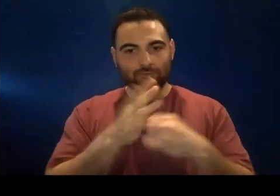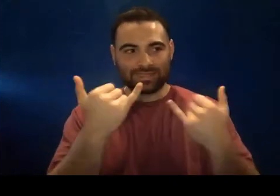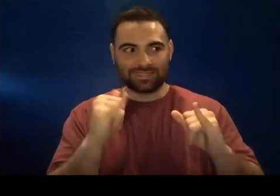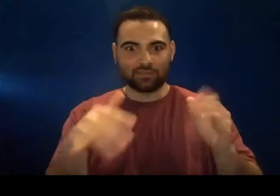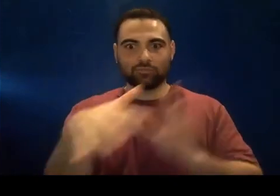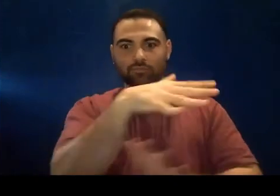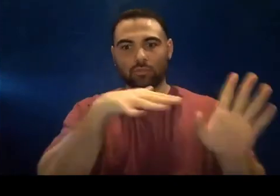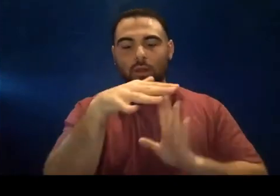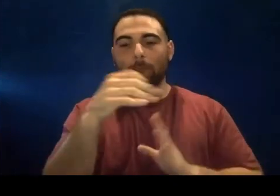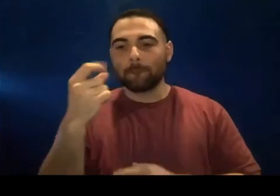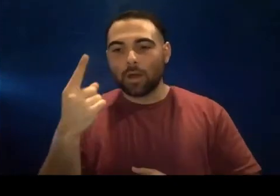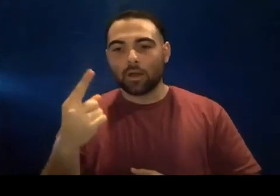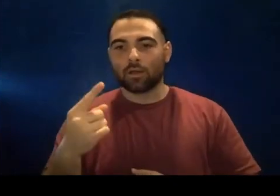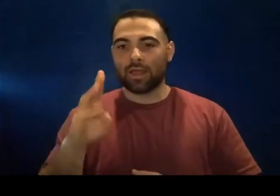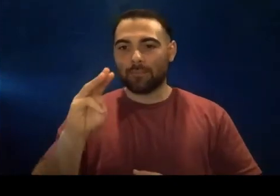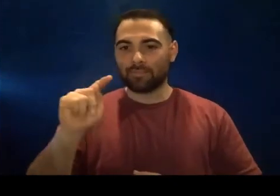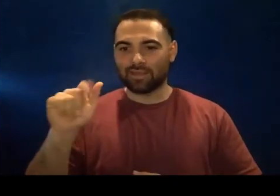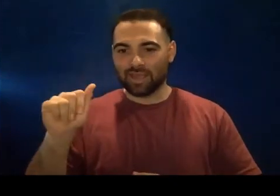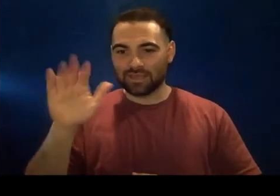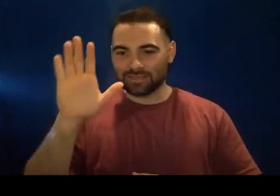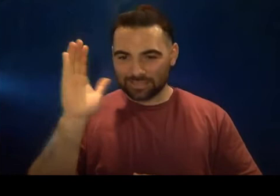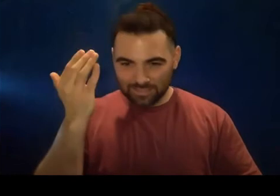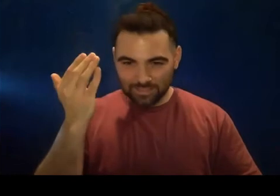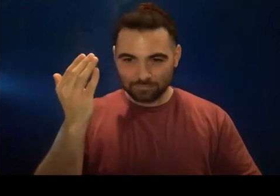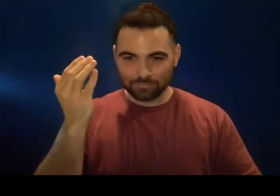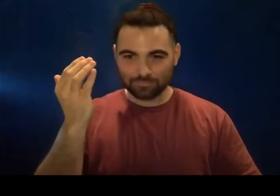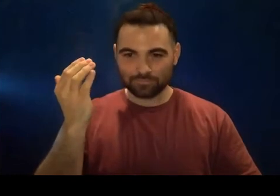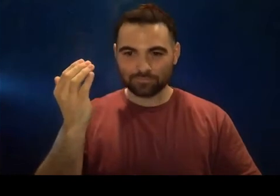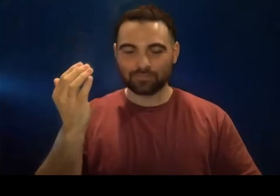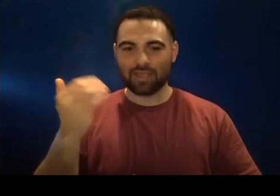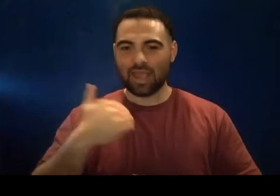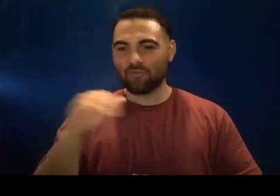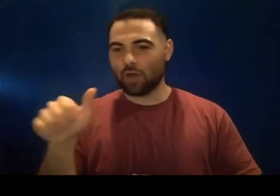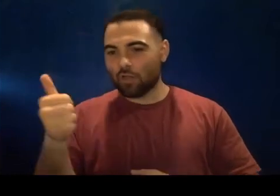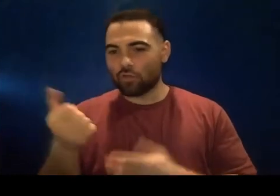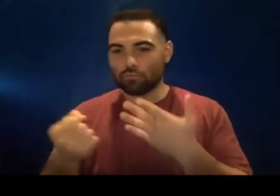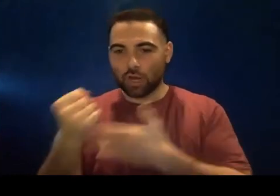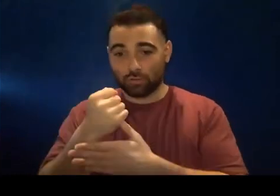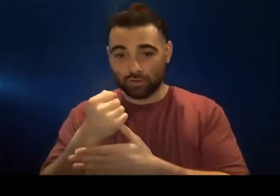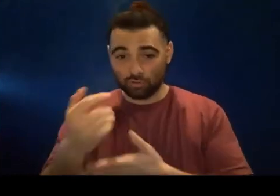the MTA seems to have other priorities, is that your sense of things,